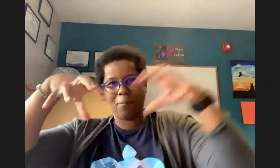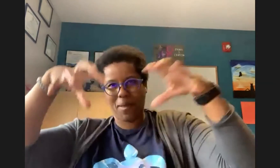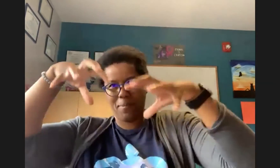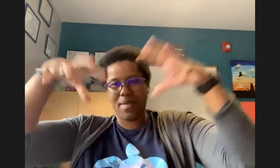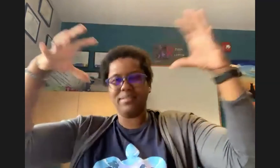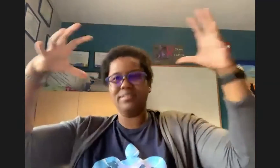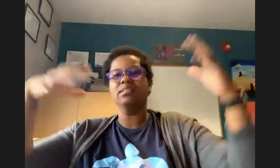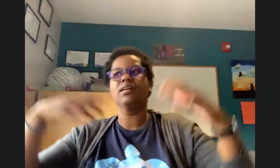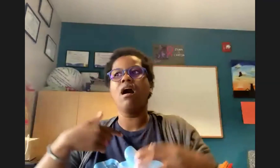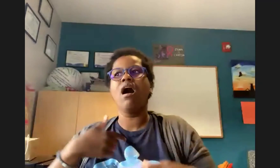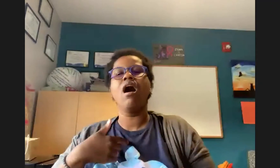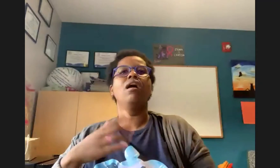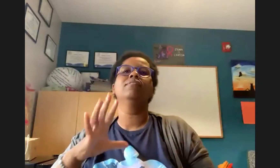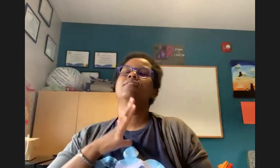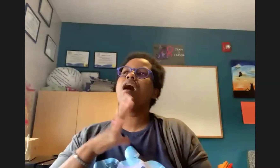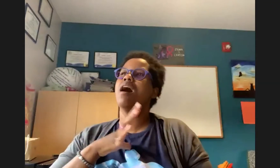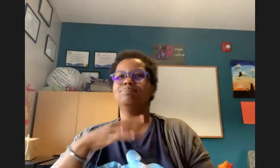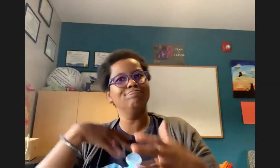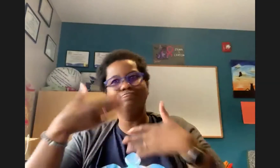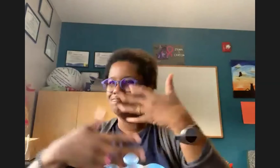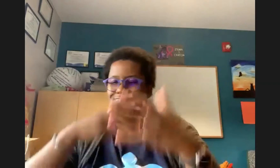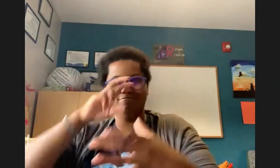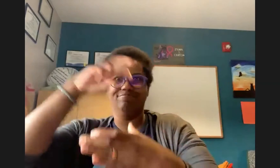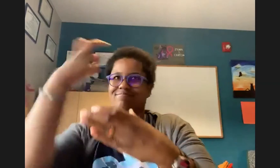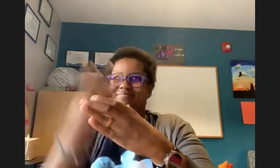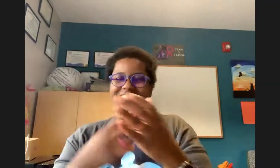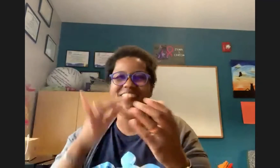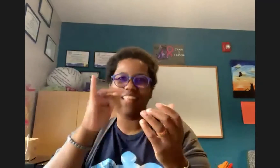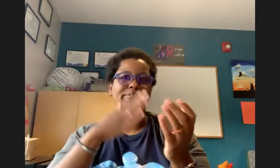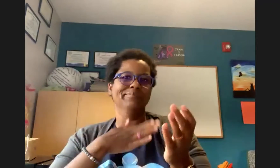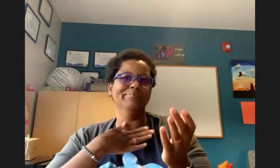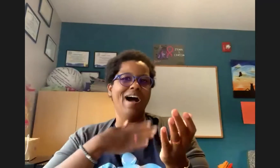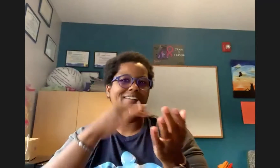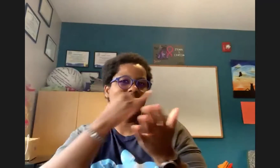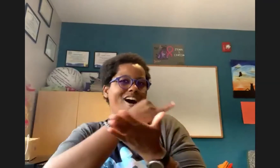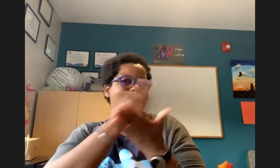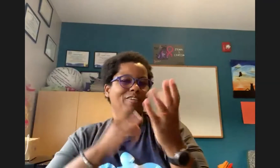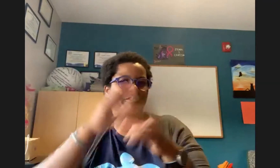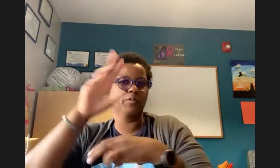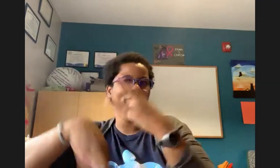Haptic art has dimension. It pops off of the page.